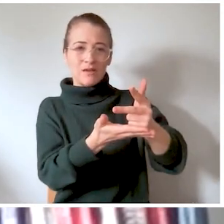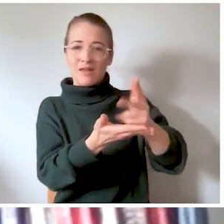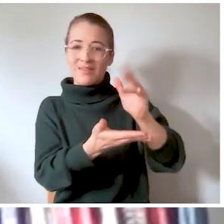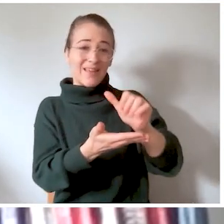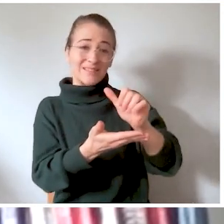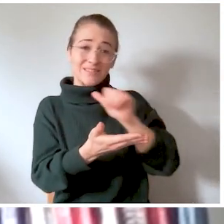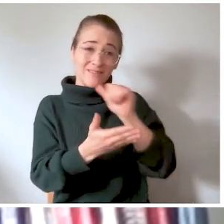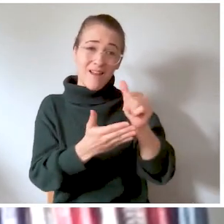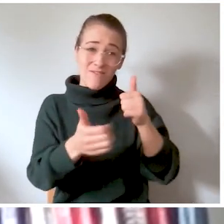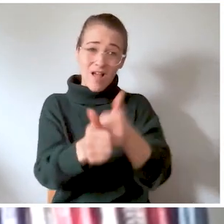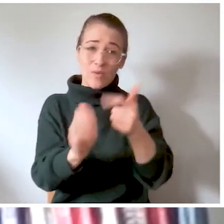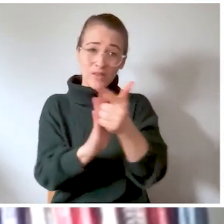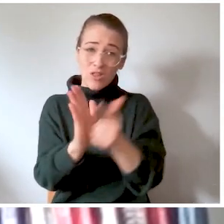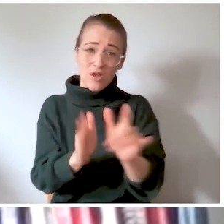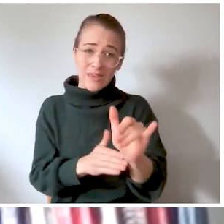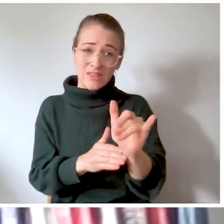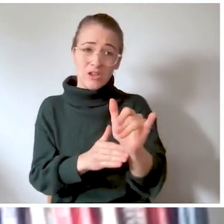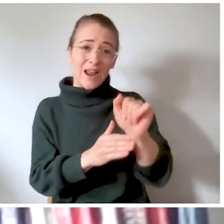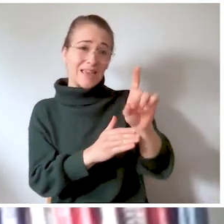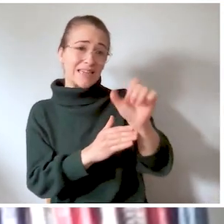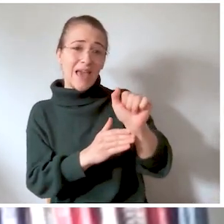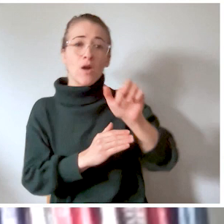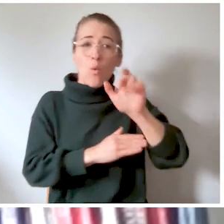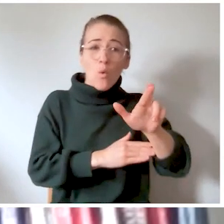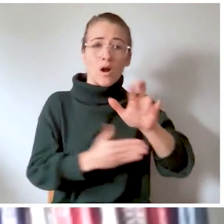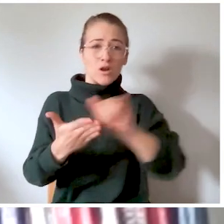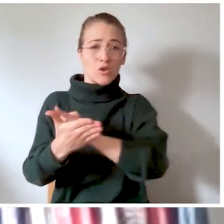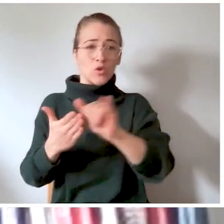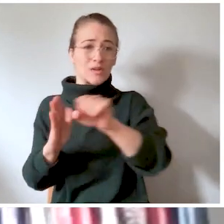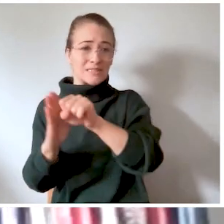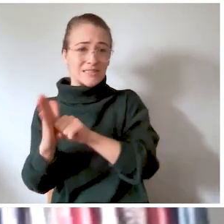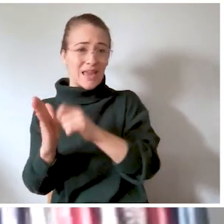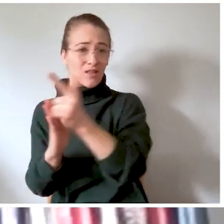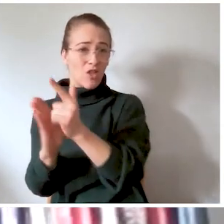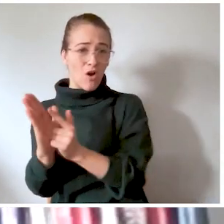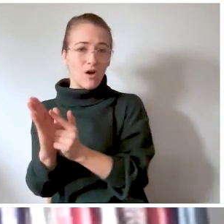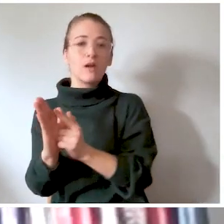not only under the ADA, but also New York state law. Any of those kinds of things, you can send us a picture of that